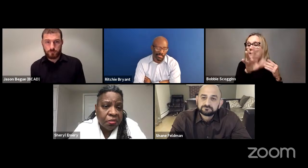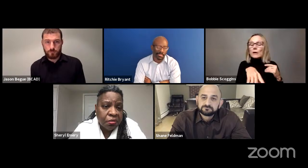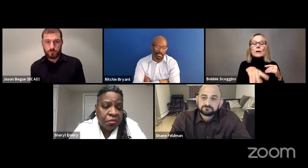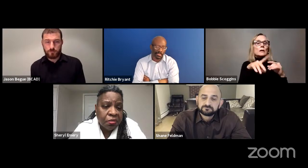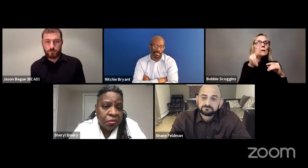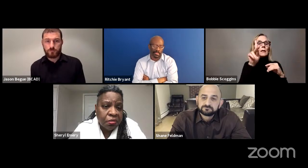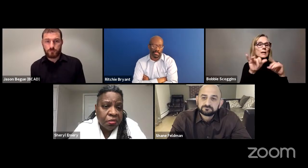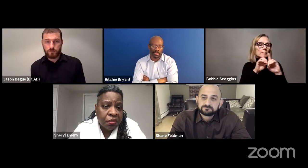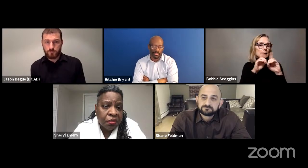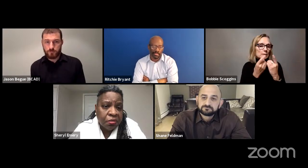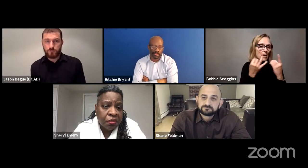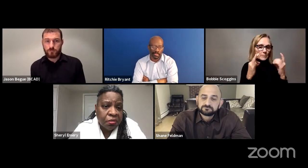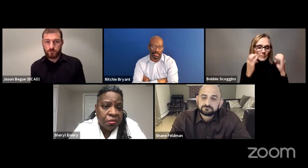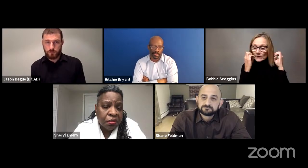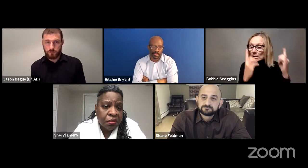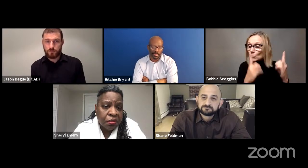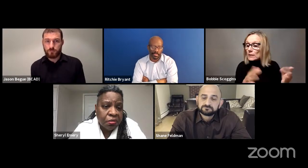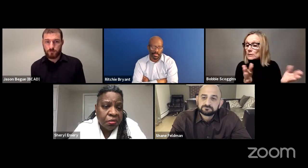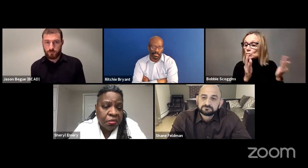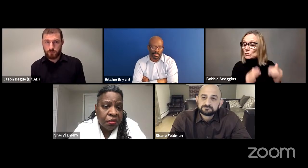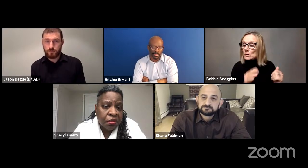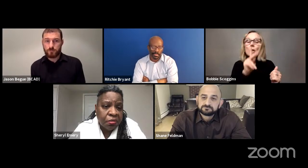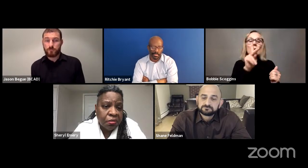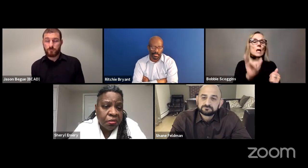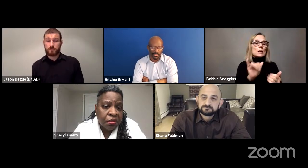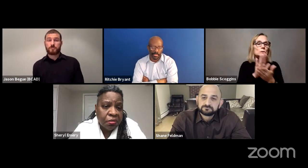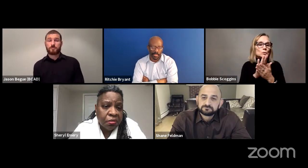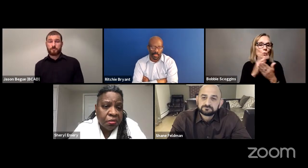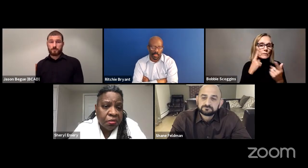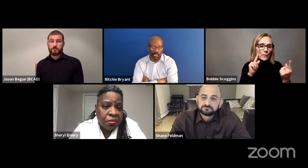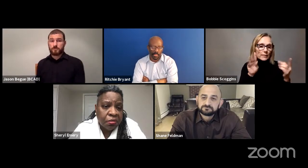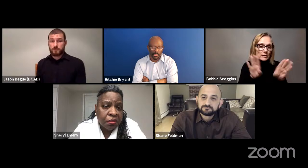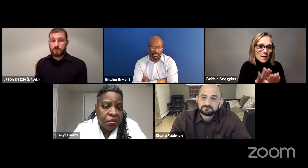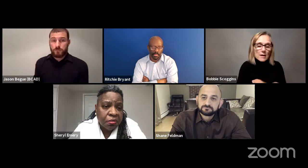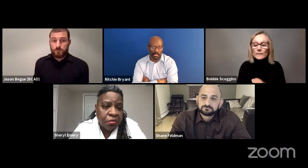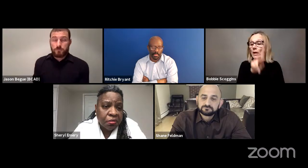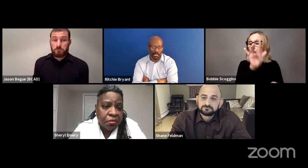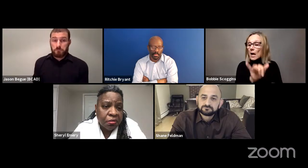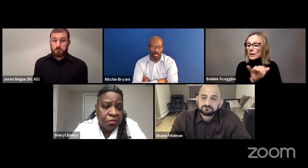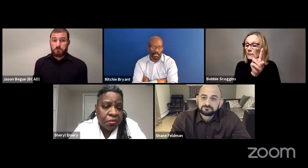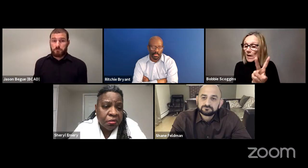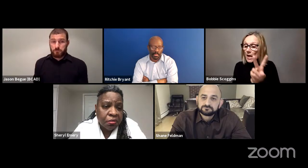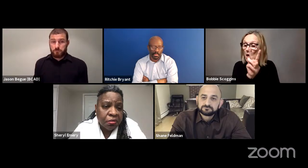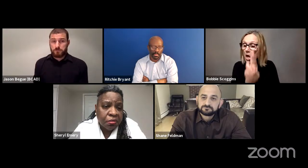Kentucky University, the Kentucky Department of Education, the Kentucky School for the